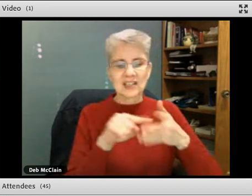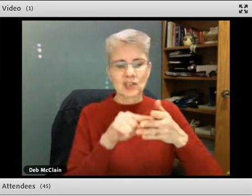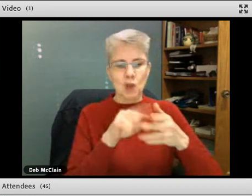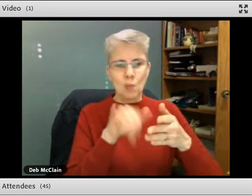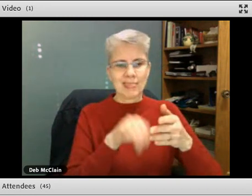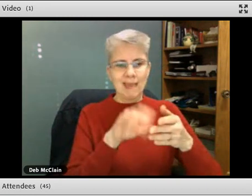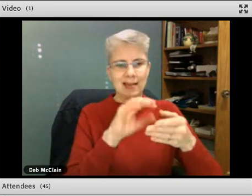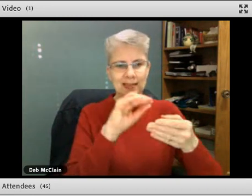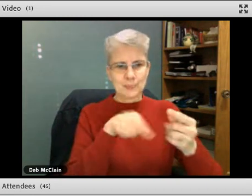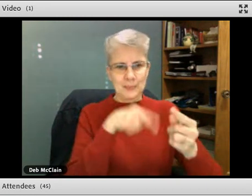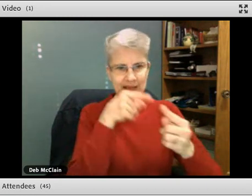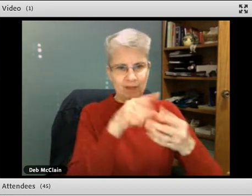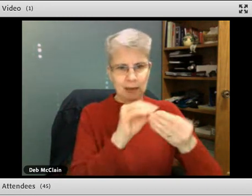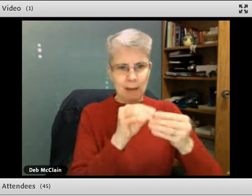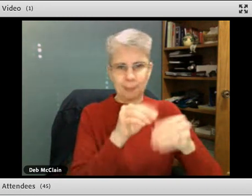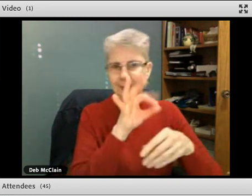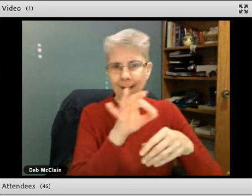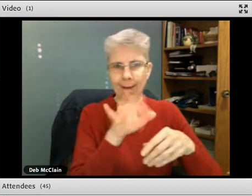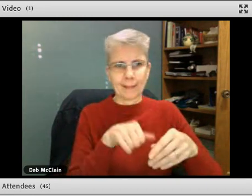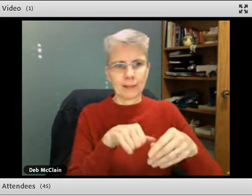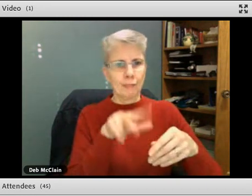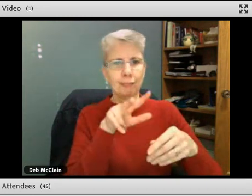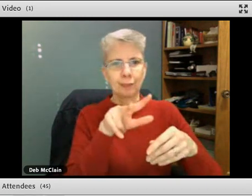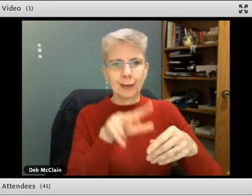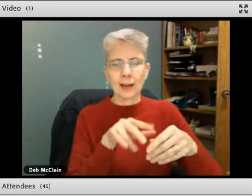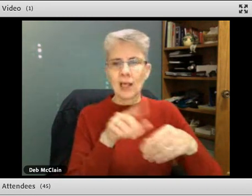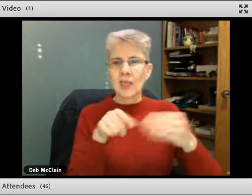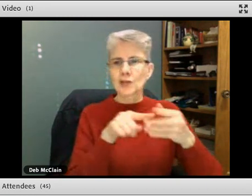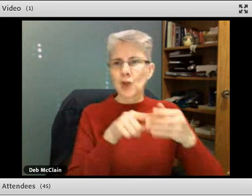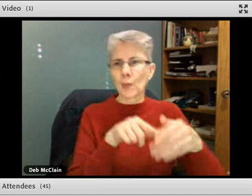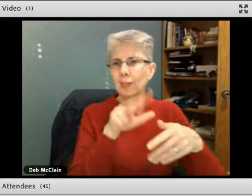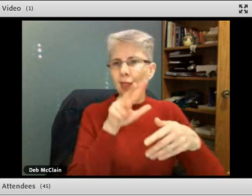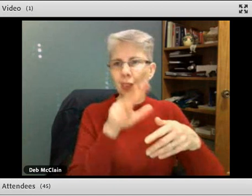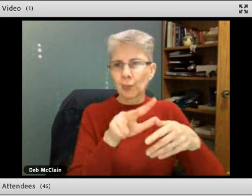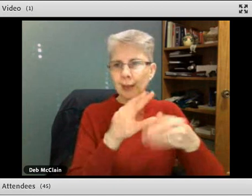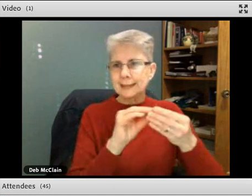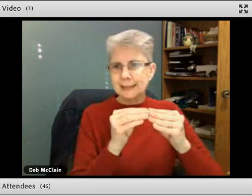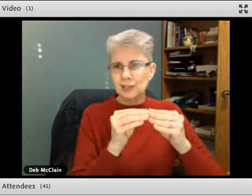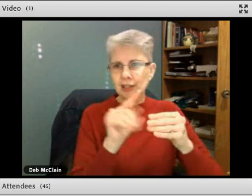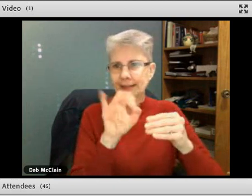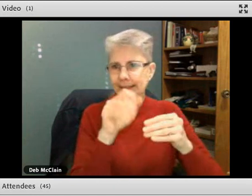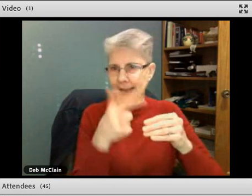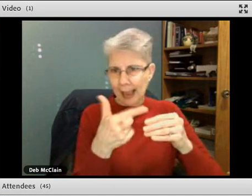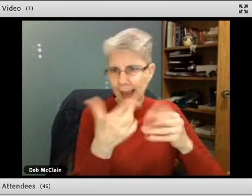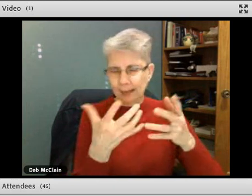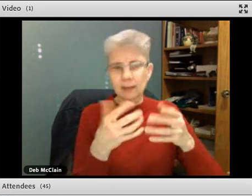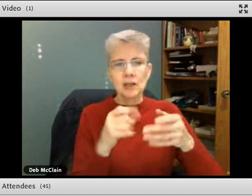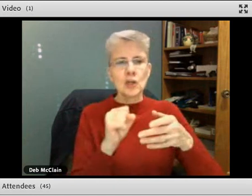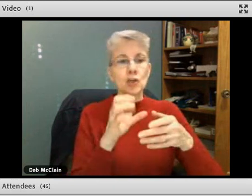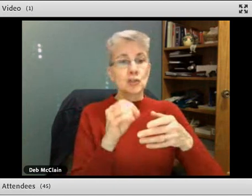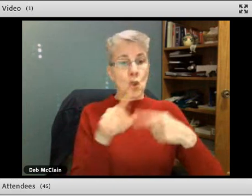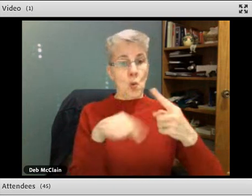The fields all start with a three-digit tag, and so when somebody talking about the 9xx fields,